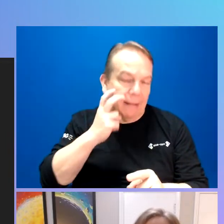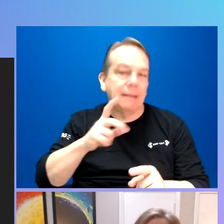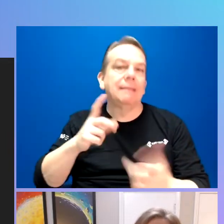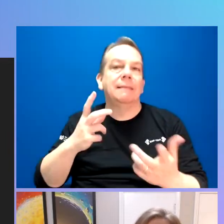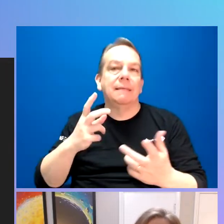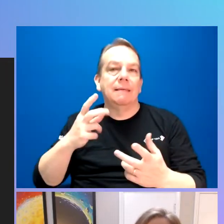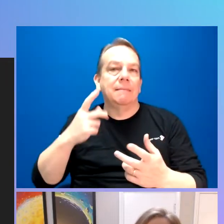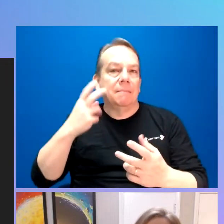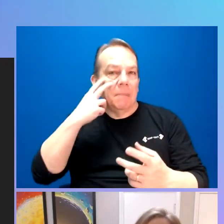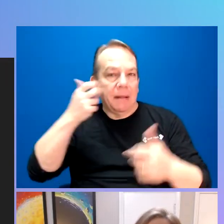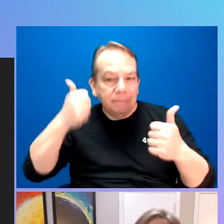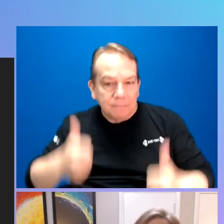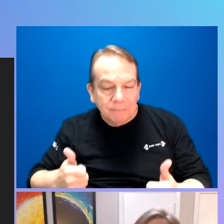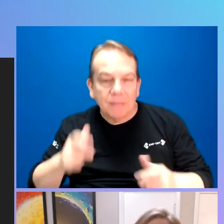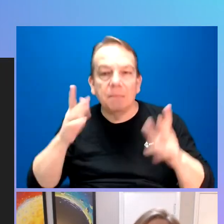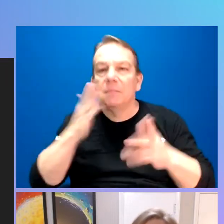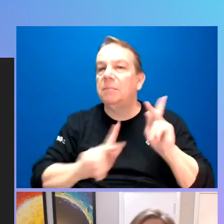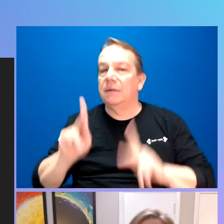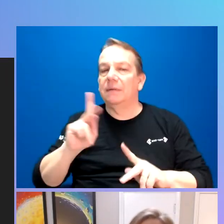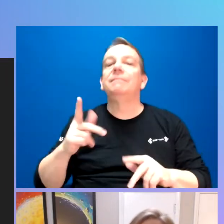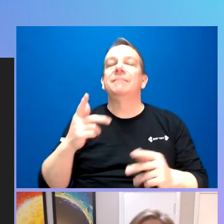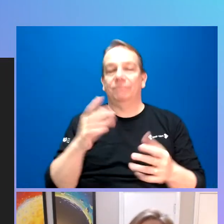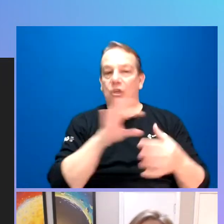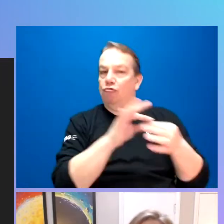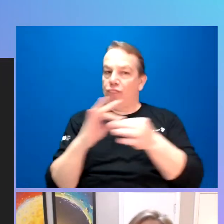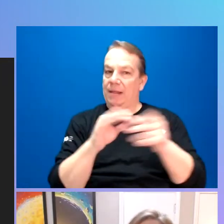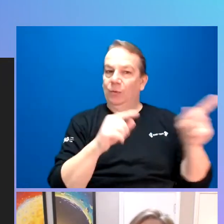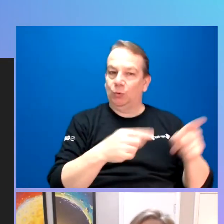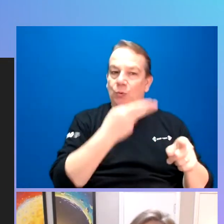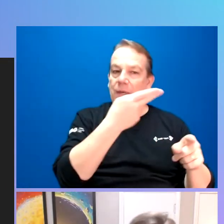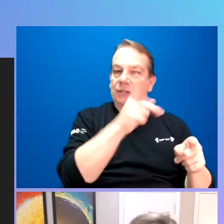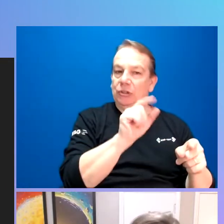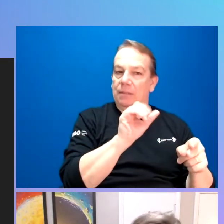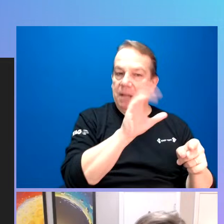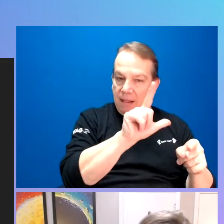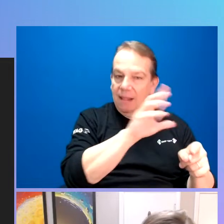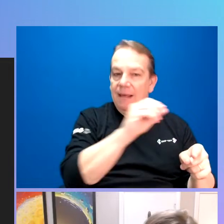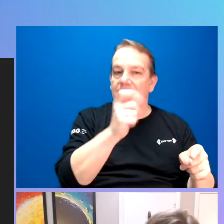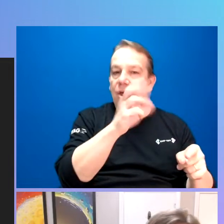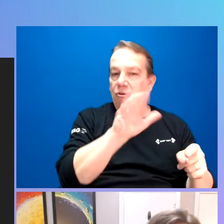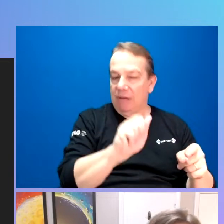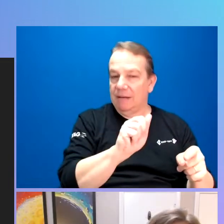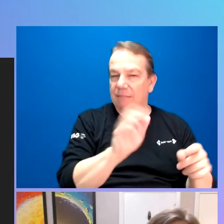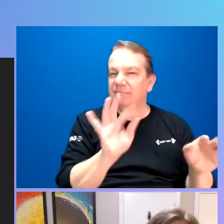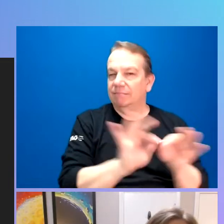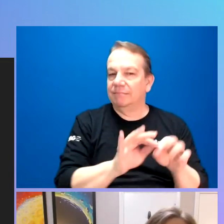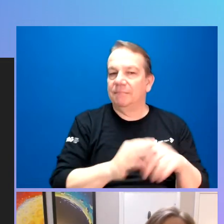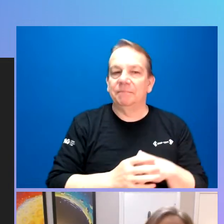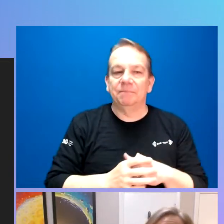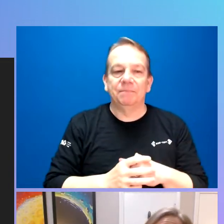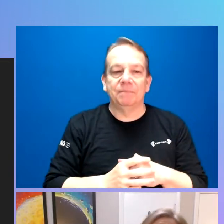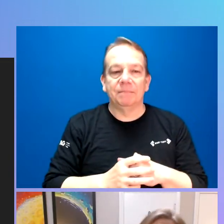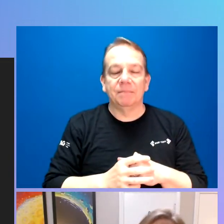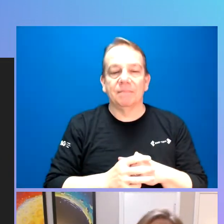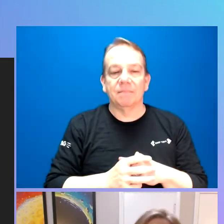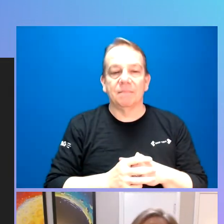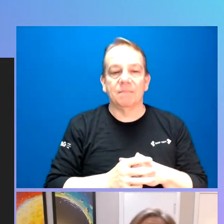HTML and Aria play in creating user experience. To find our